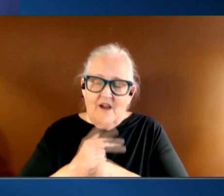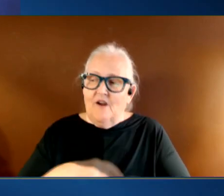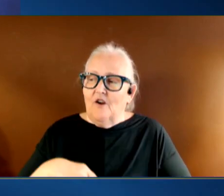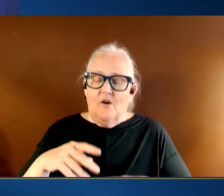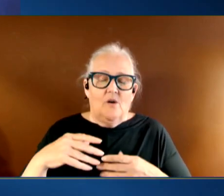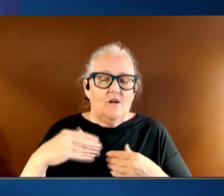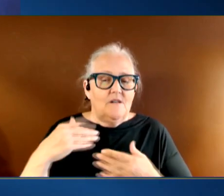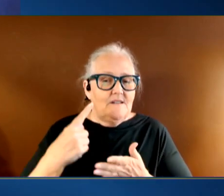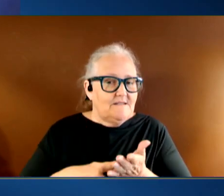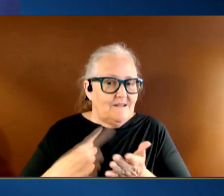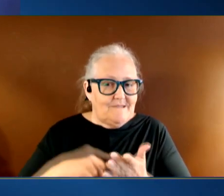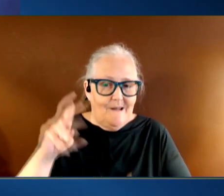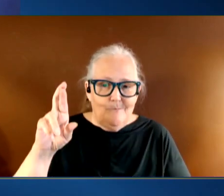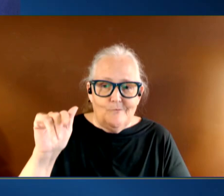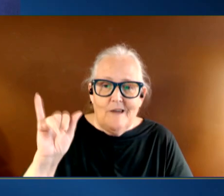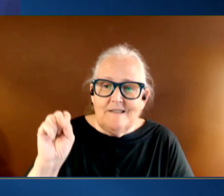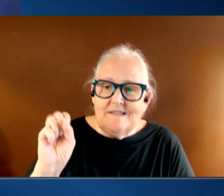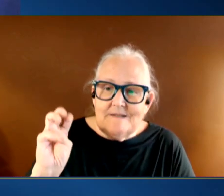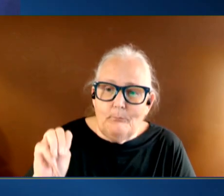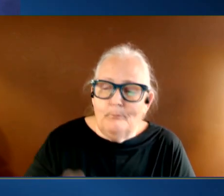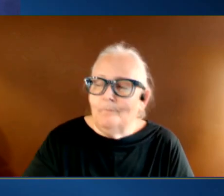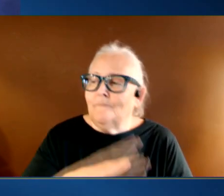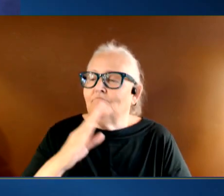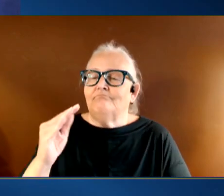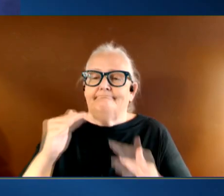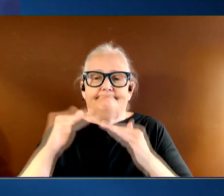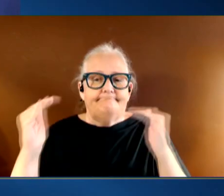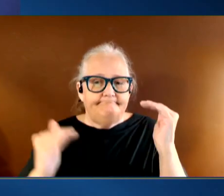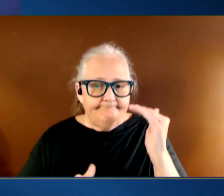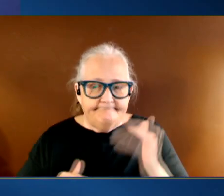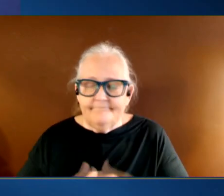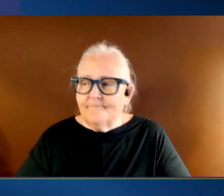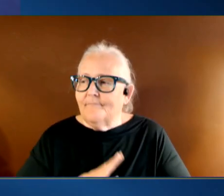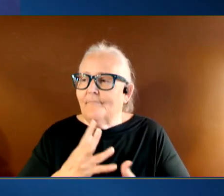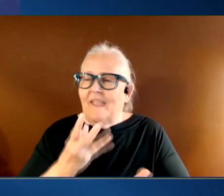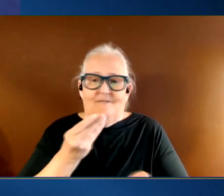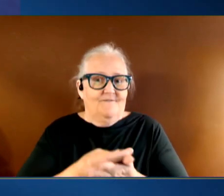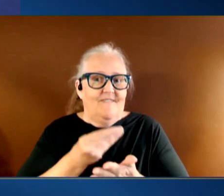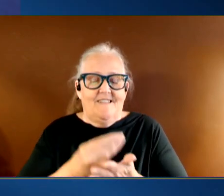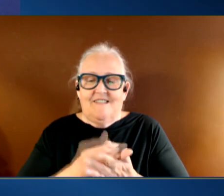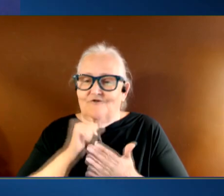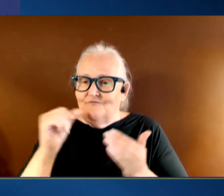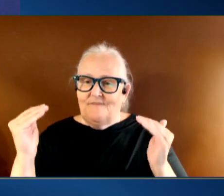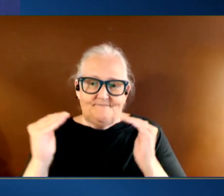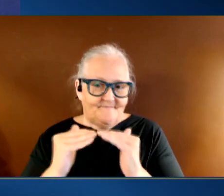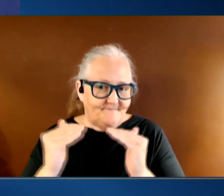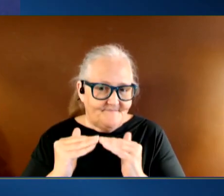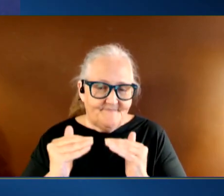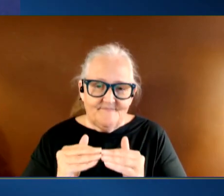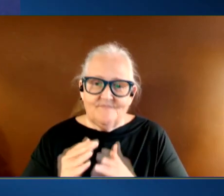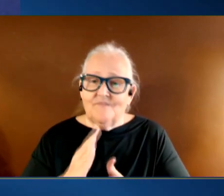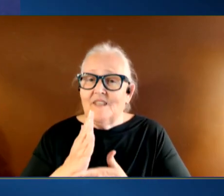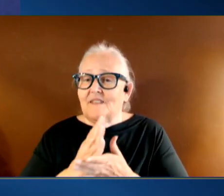inequality and financial inequality. People I have friends who have told me that they have